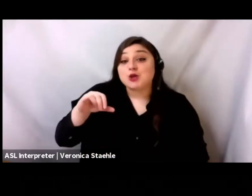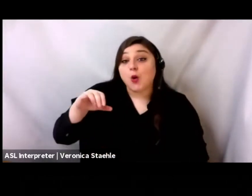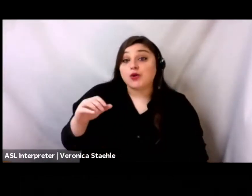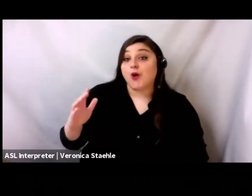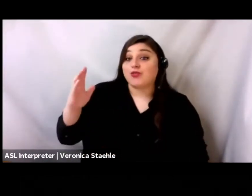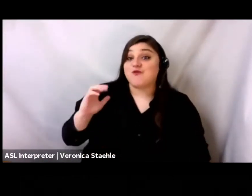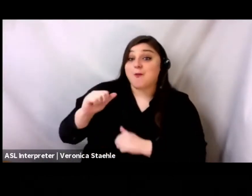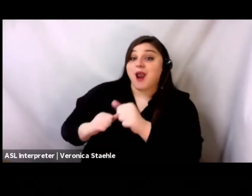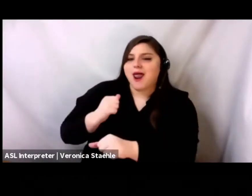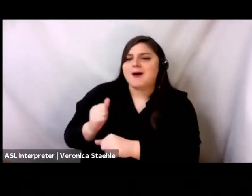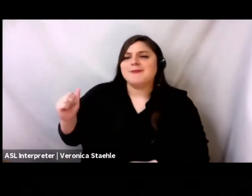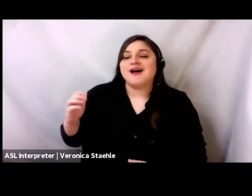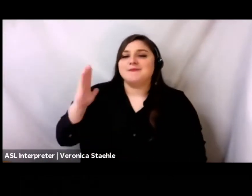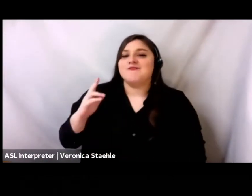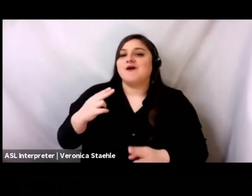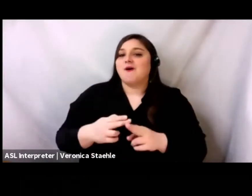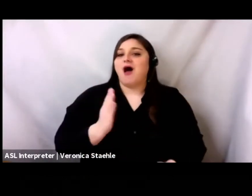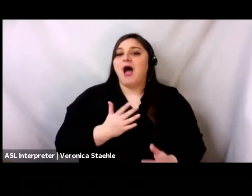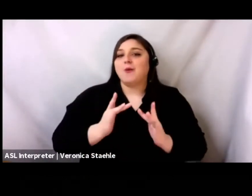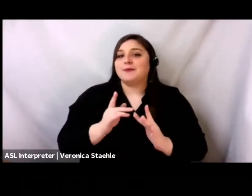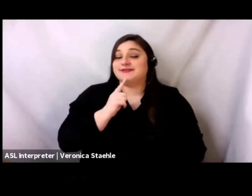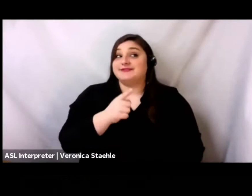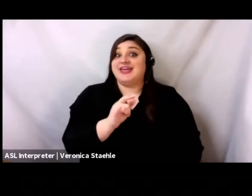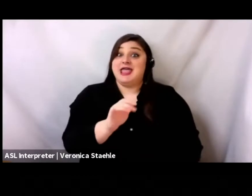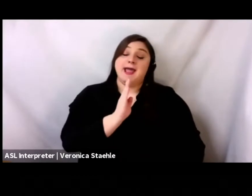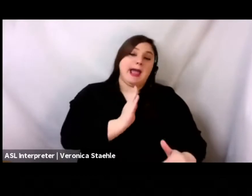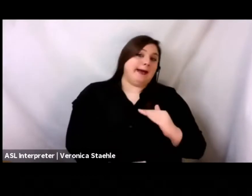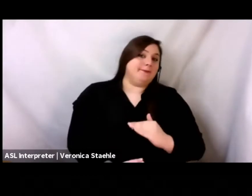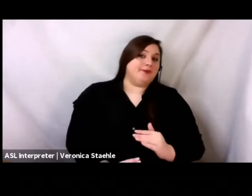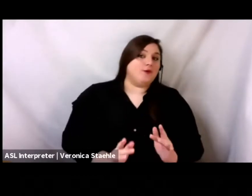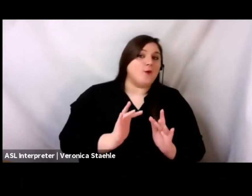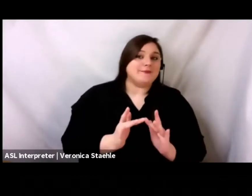of the infrastructure is held together with spit and glue because the priority has always been to